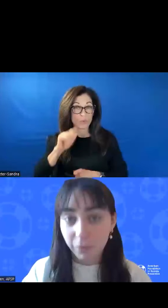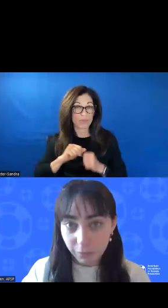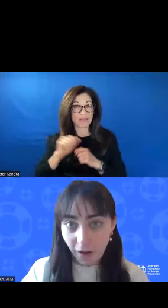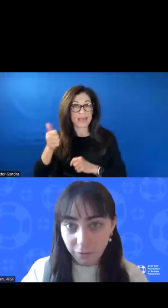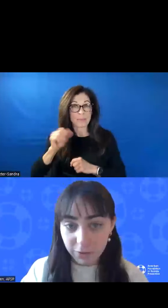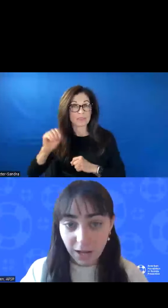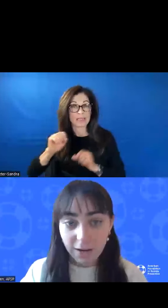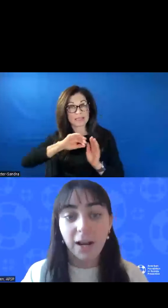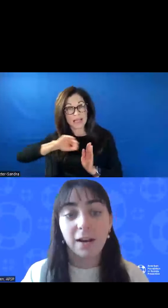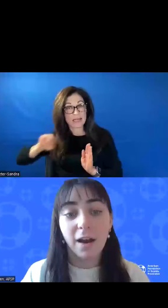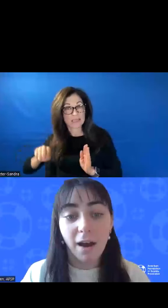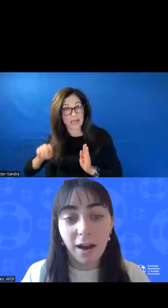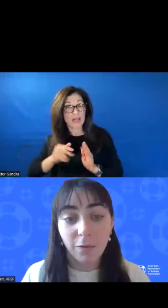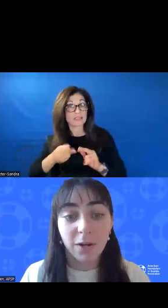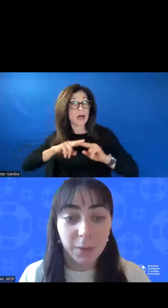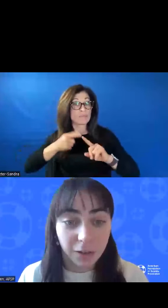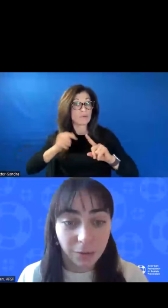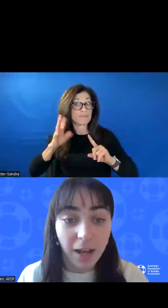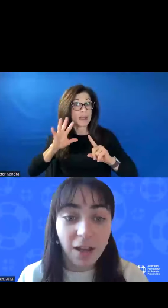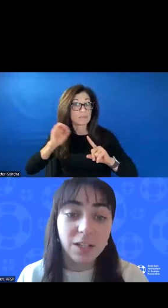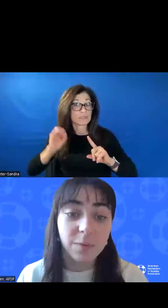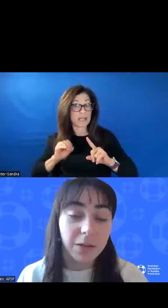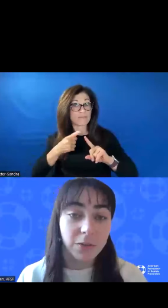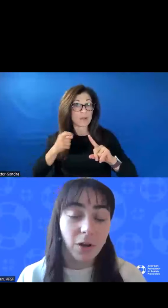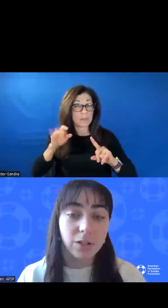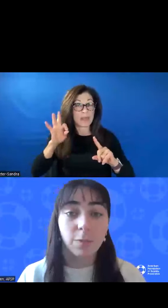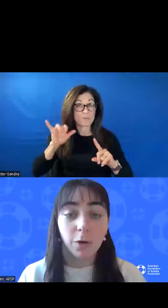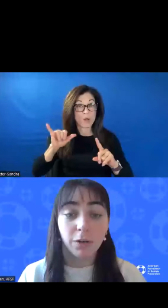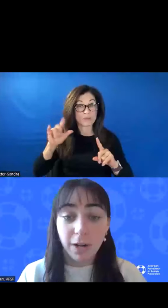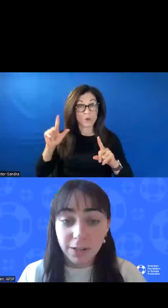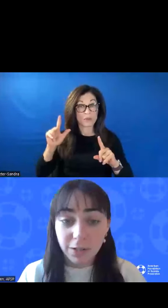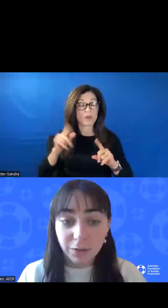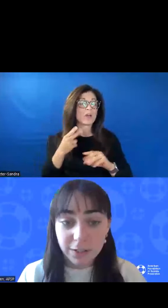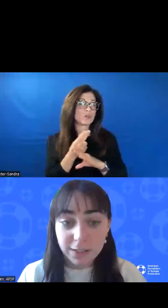IS UP FROM 5% IN FY23 TO BE USED IN CRISIS SERVICES.